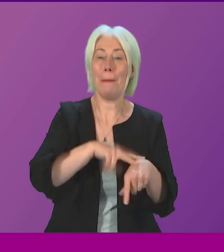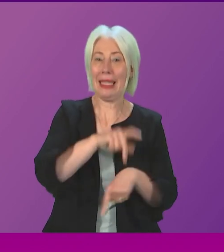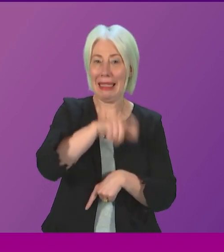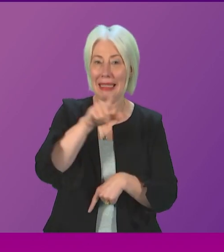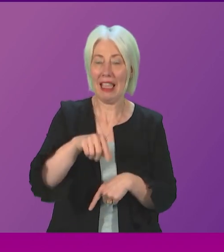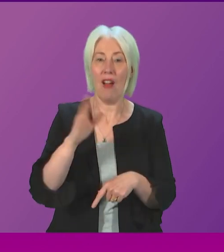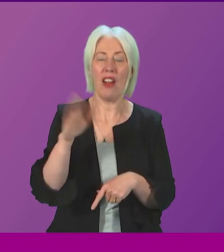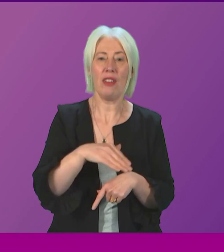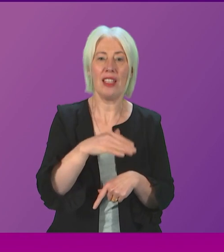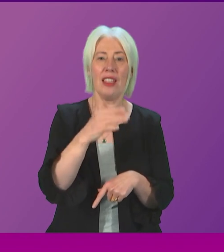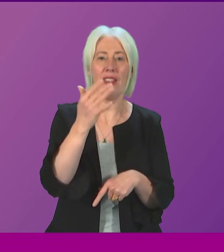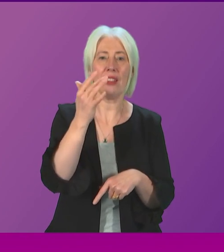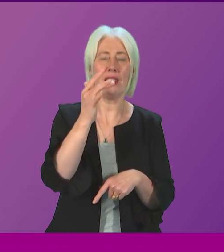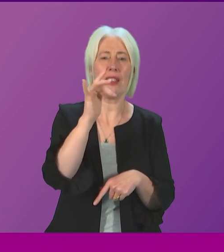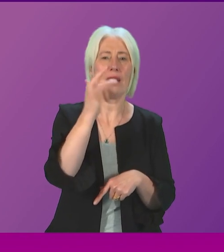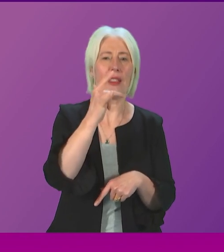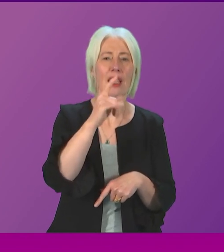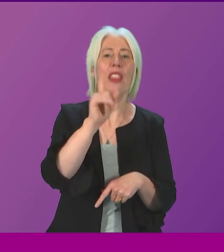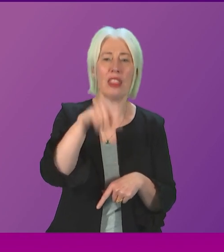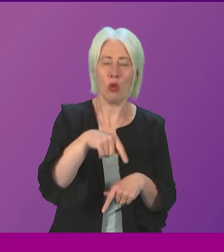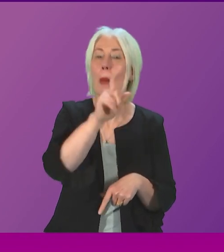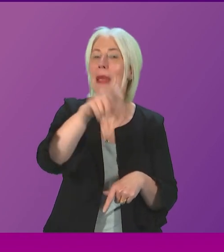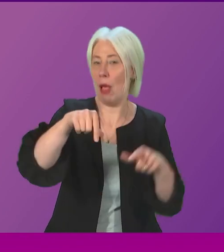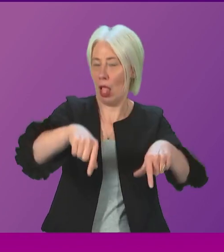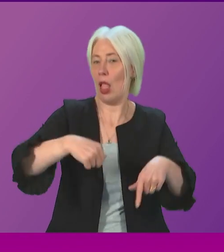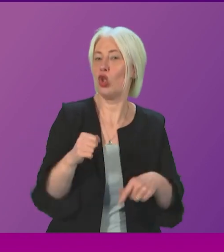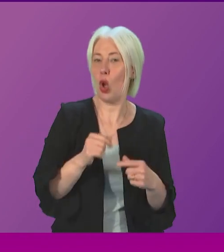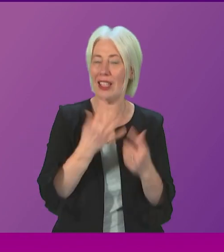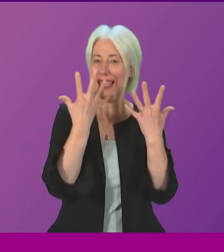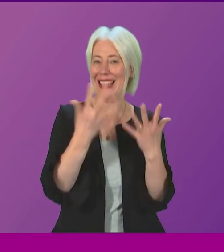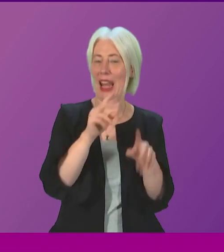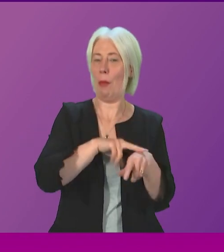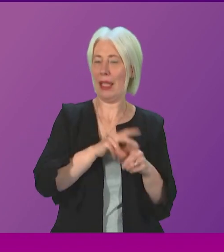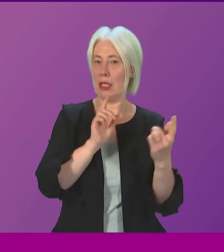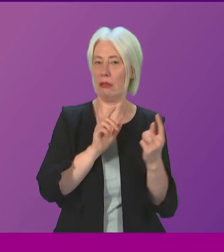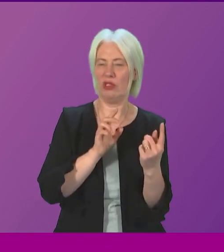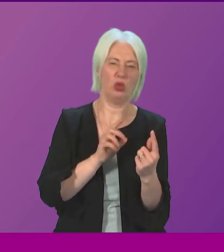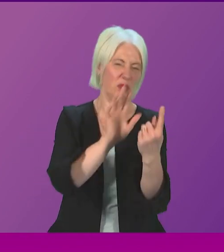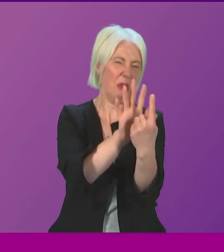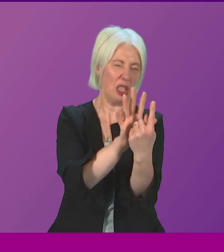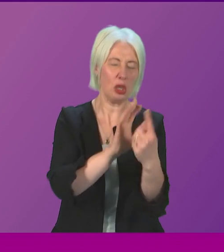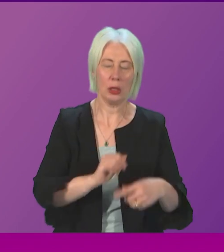That compares favourably with 24 officers per 10,000 in other parts of the UK, in England and in Wales.